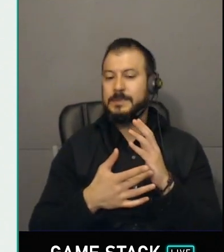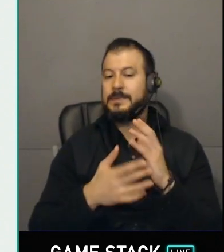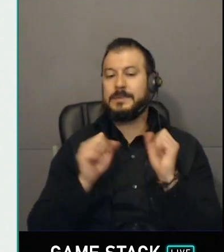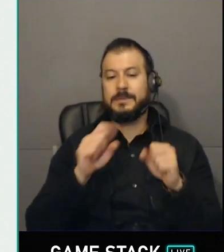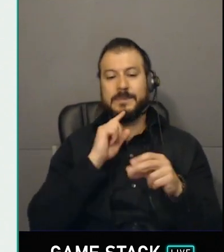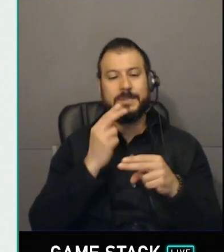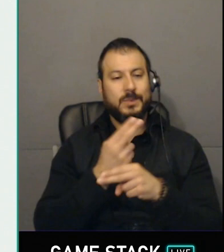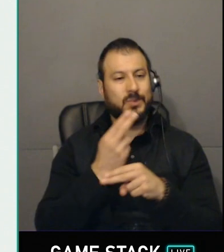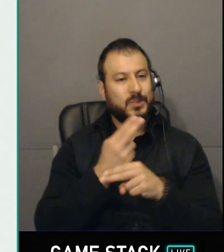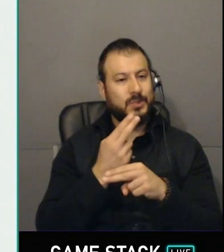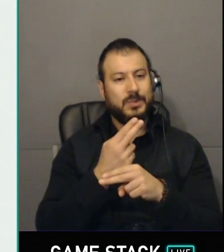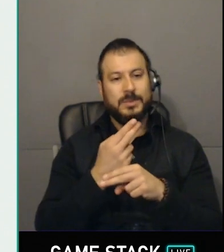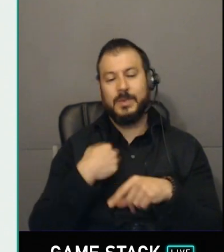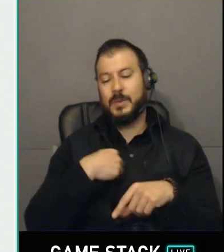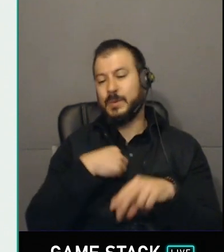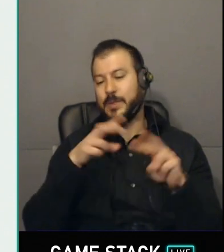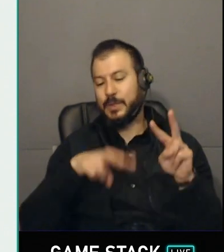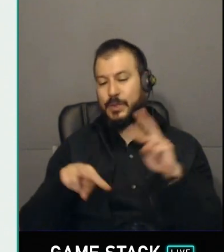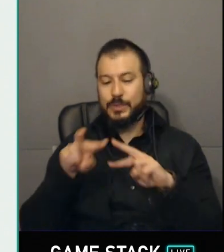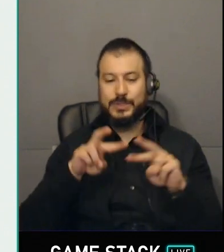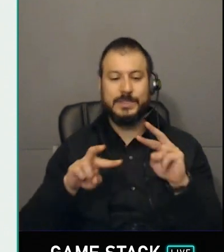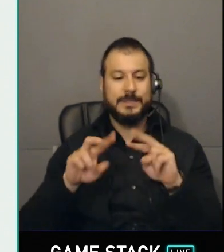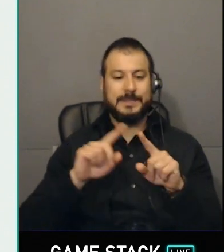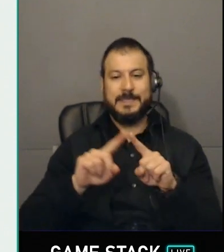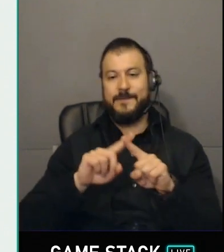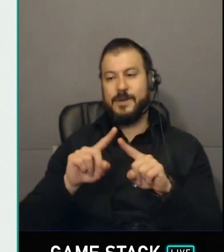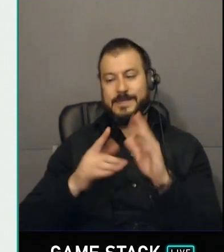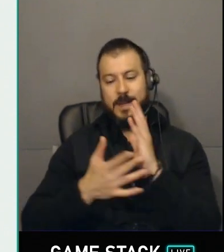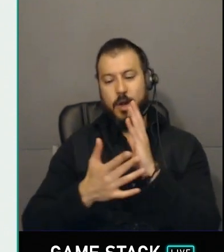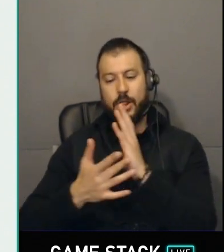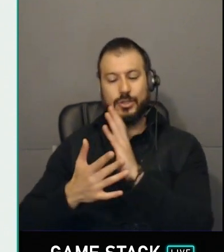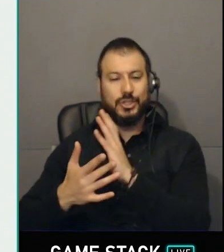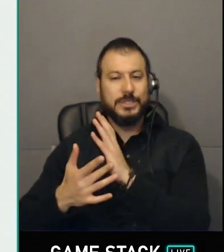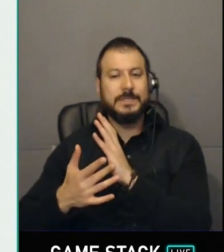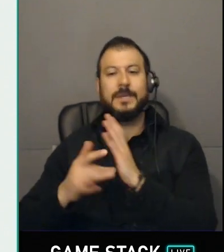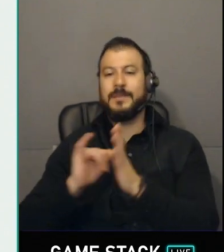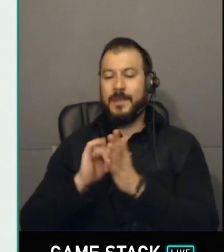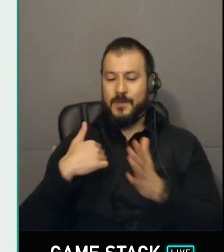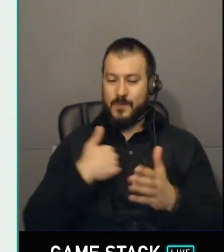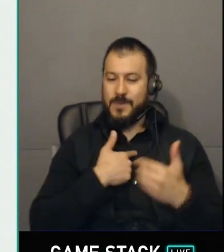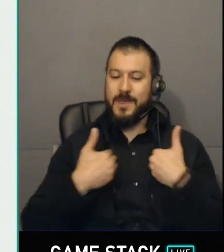we've looked at the technologies that exist today to help